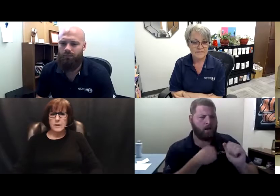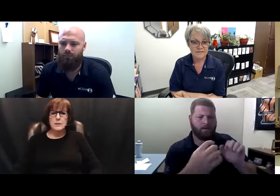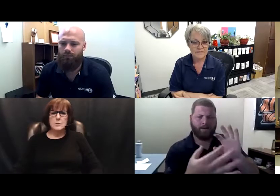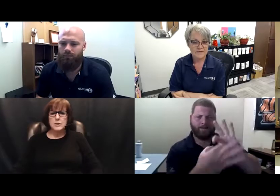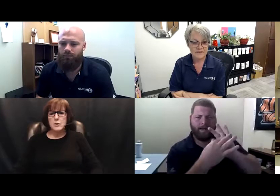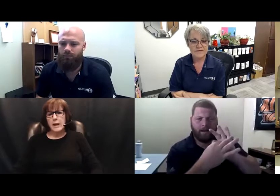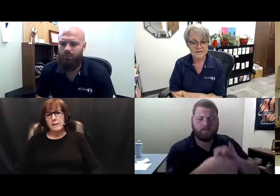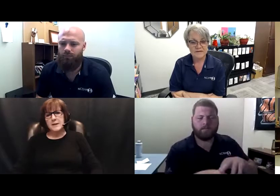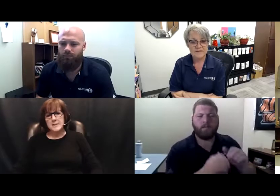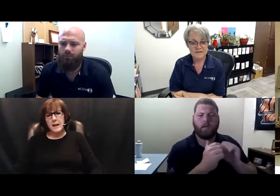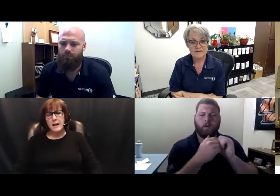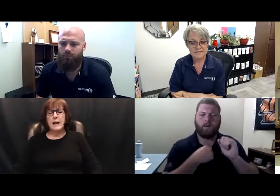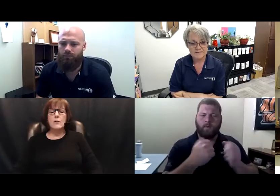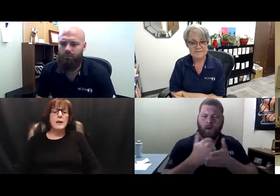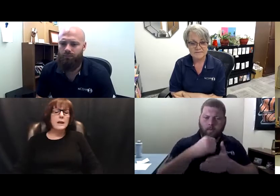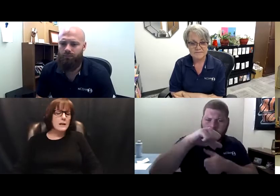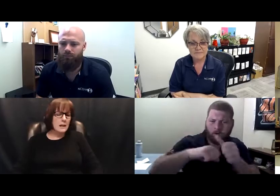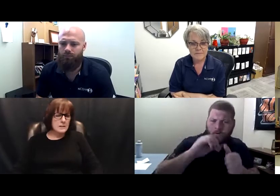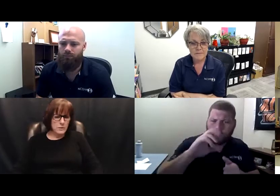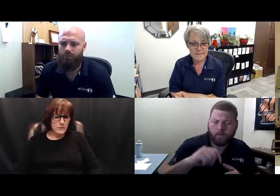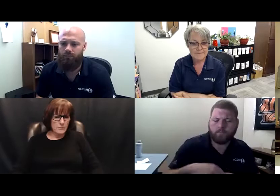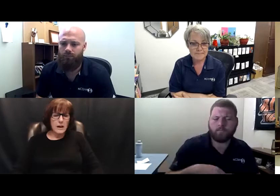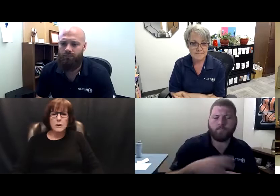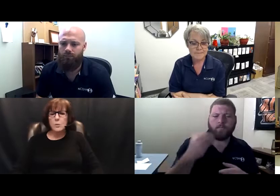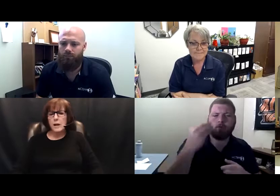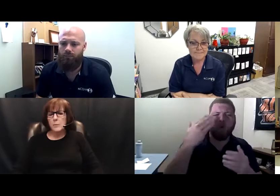So once you analyze that how can I get connected with them, how can we help each